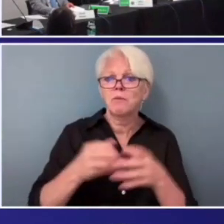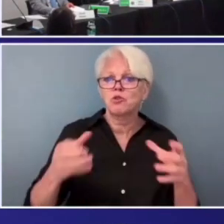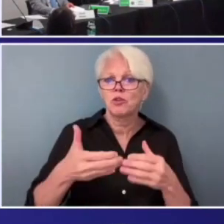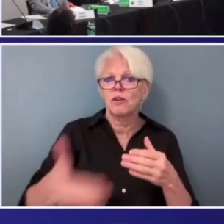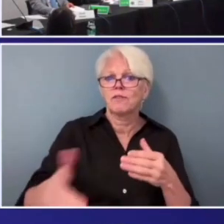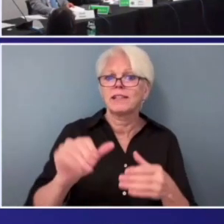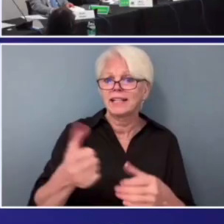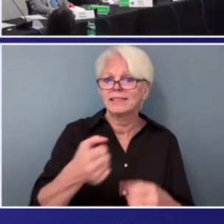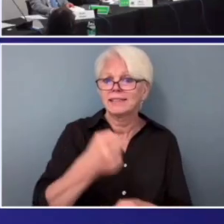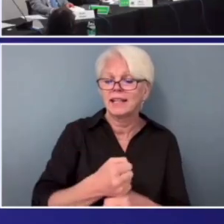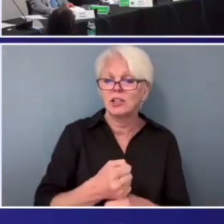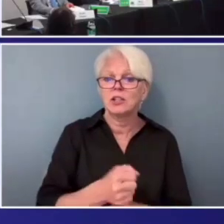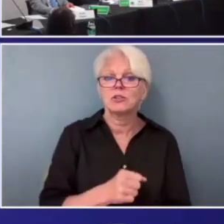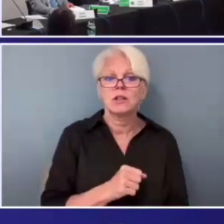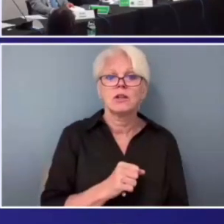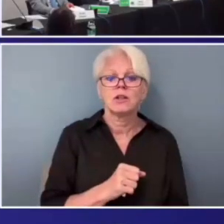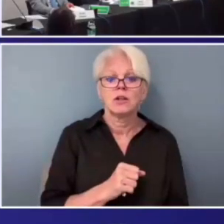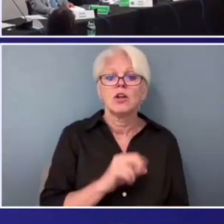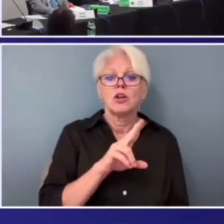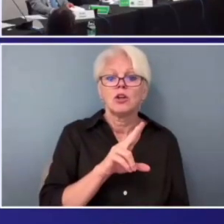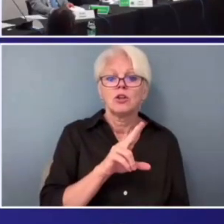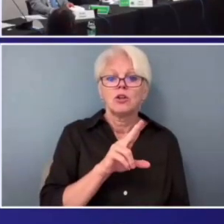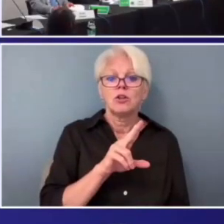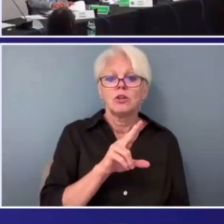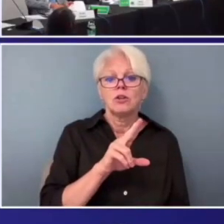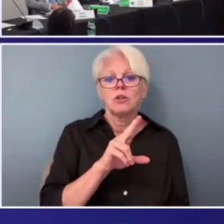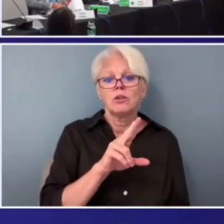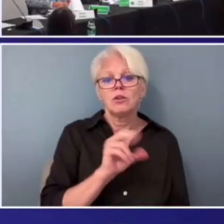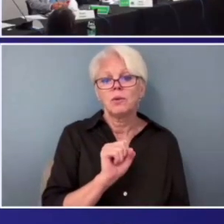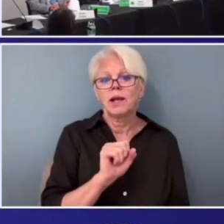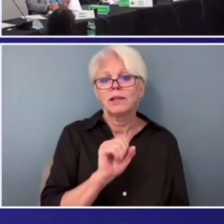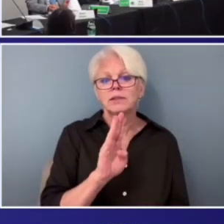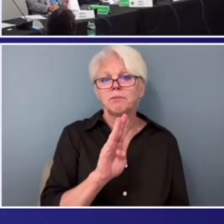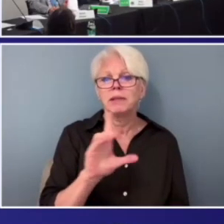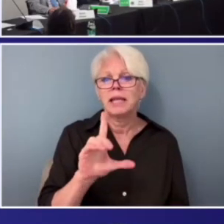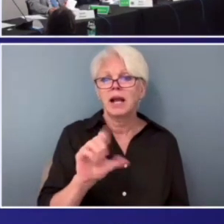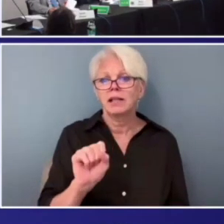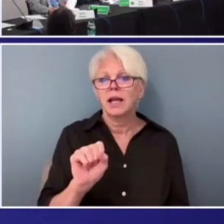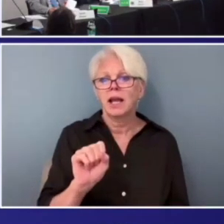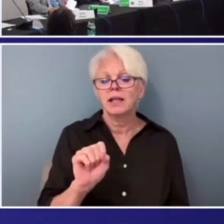US Bureau of Labor Statistics for Clinical and Counseling Psychology,